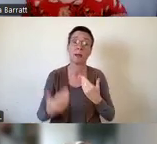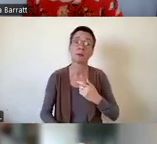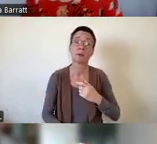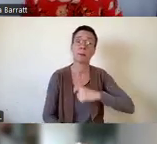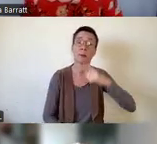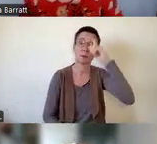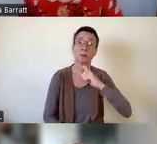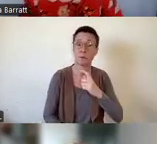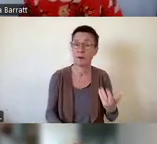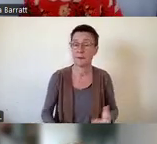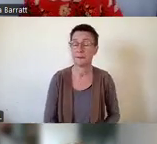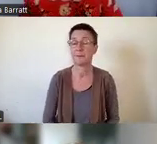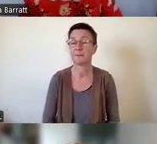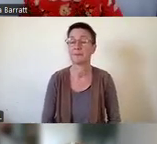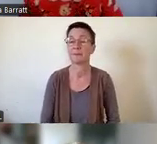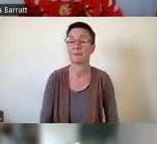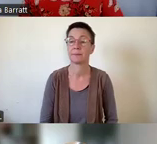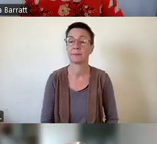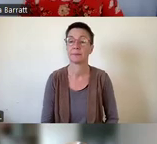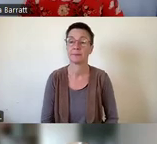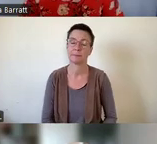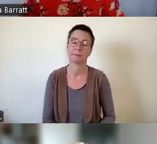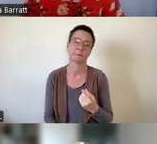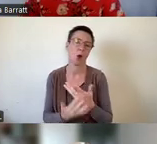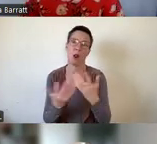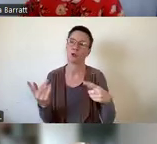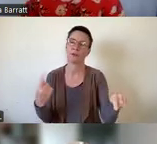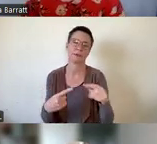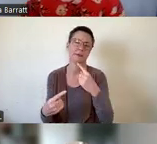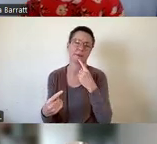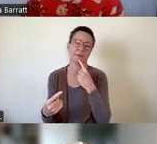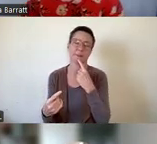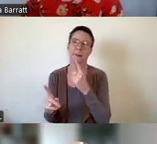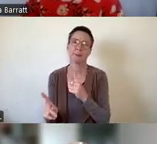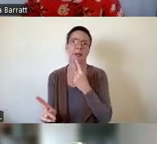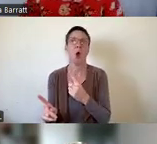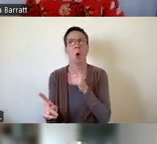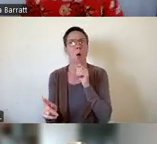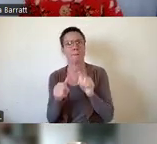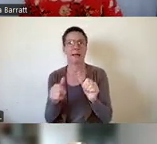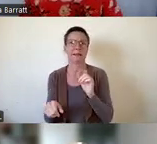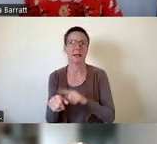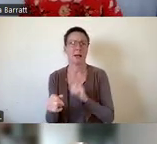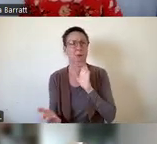You see loads of advice on, "This is the best time to post on LinkedIn." In general,